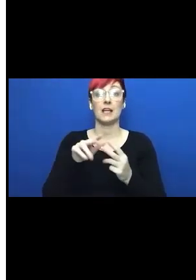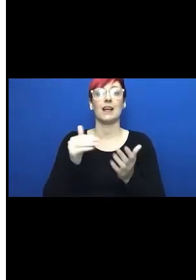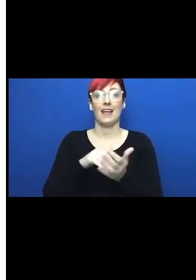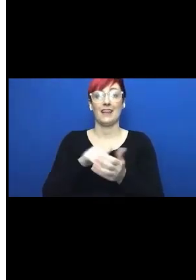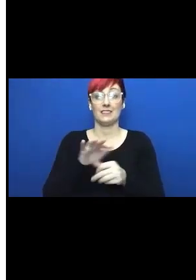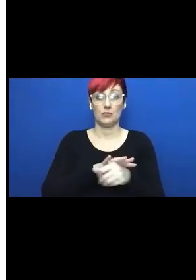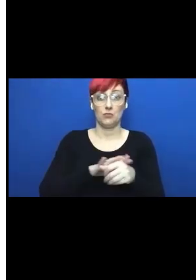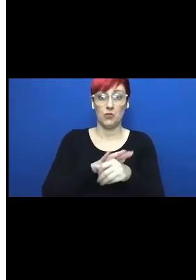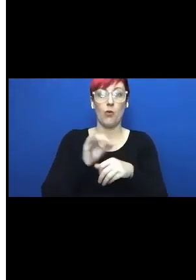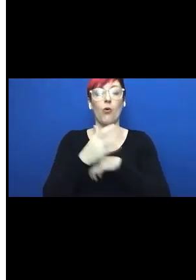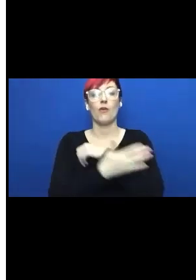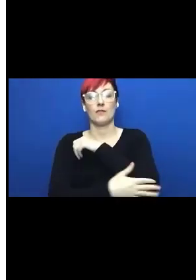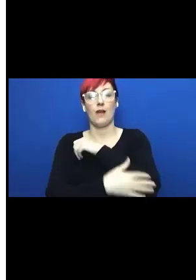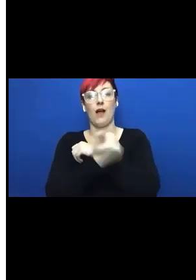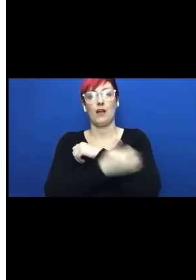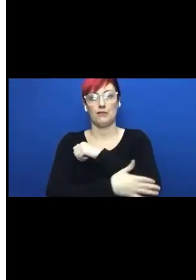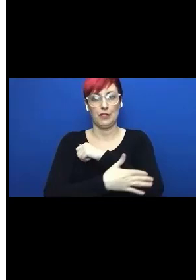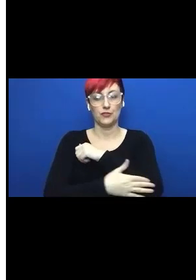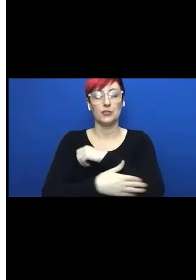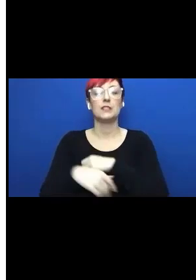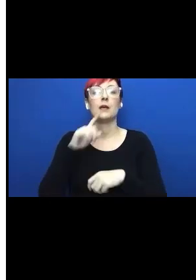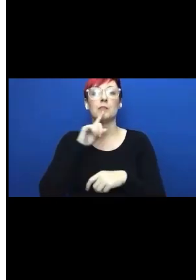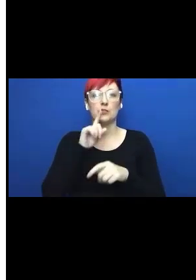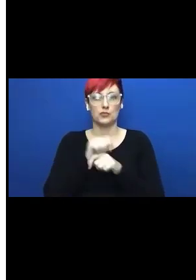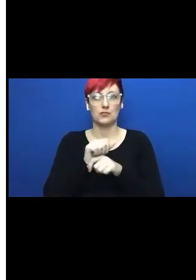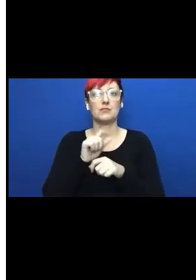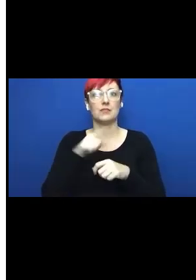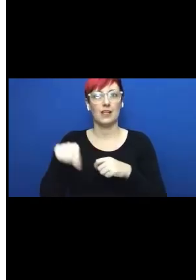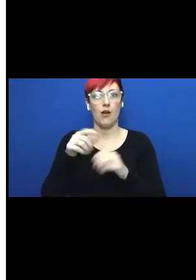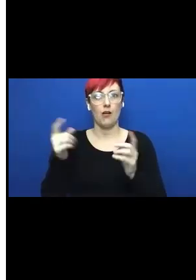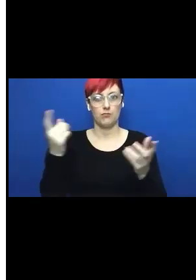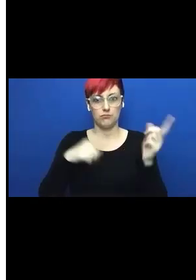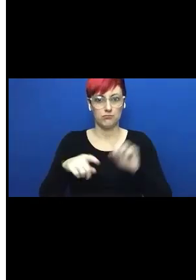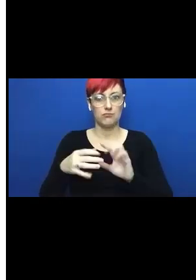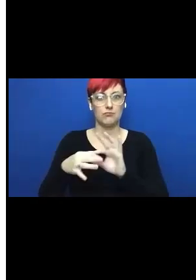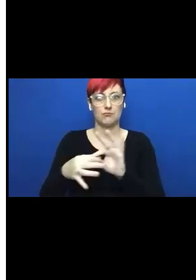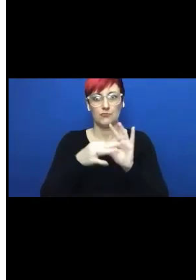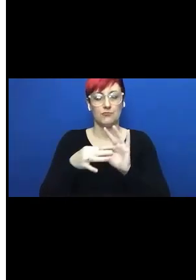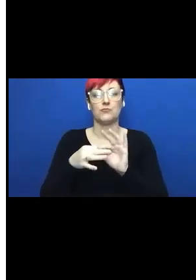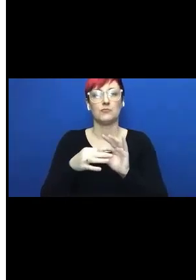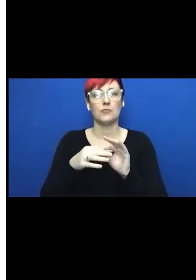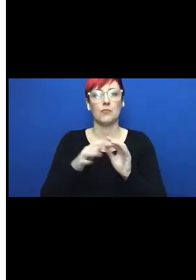And making sure that those are harmonized across the federal research platform.